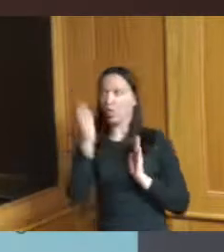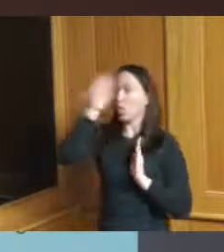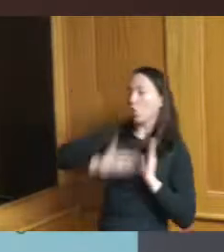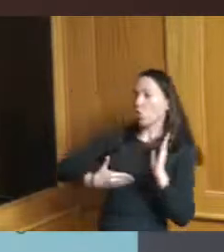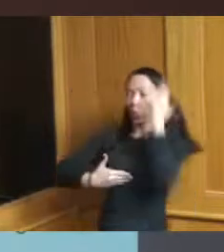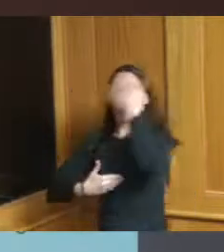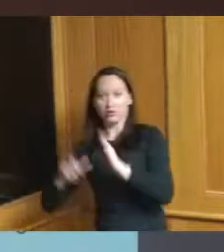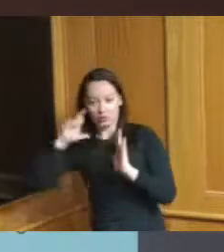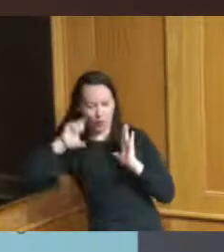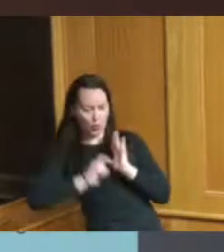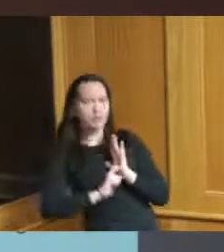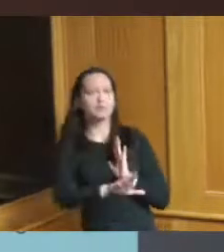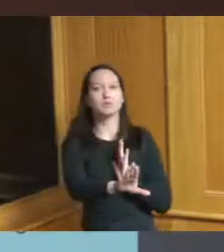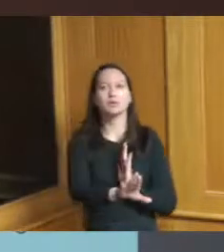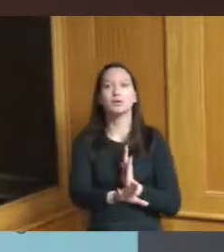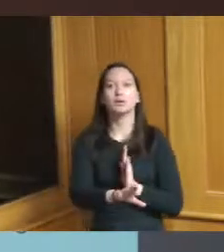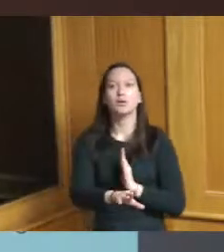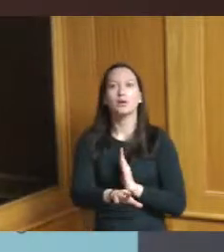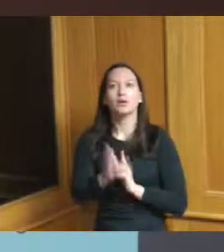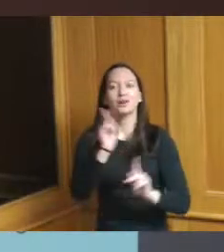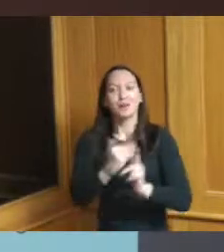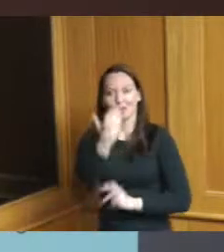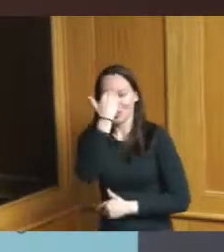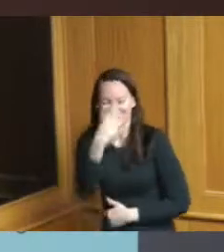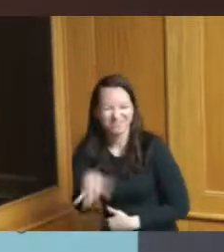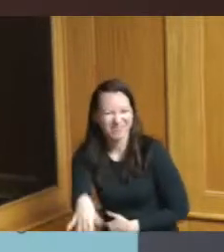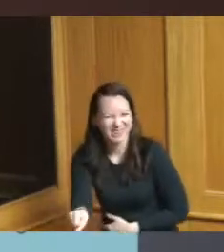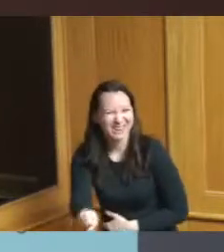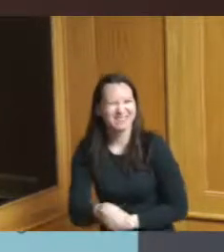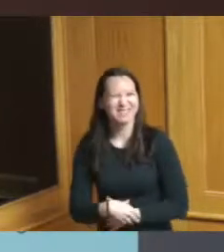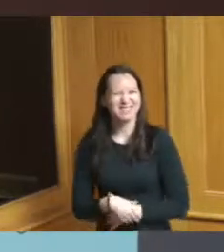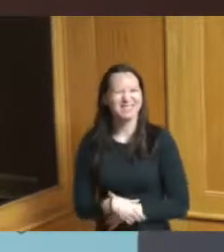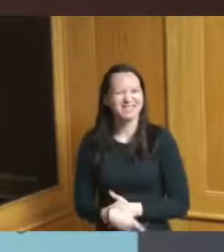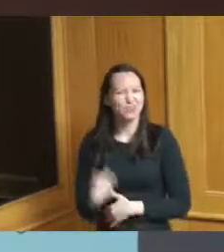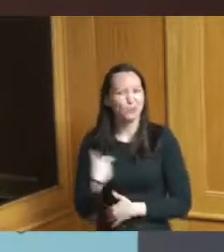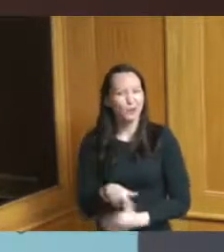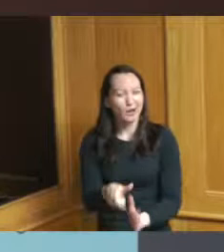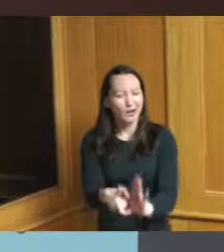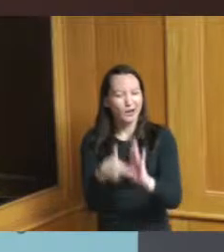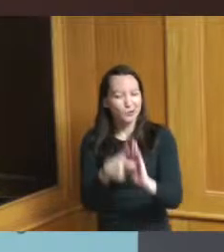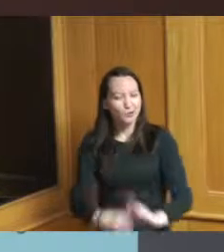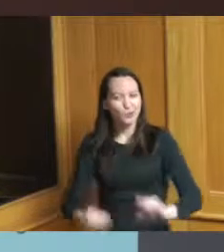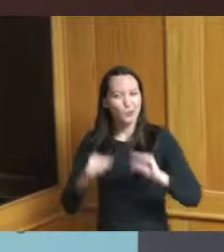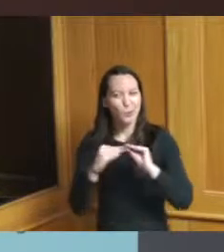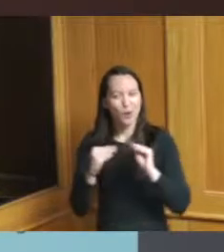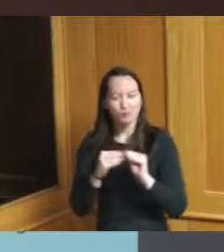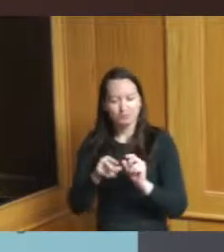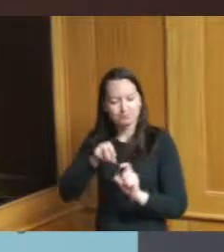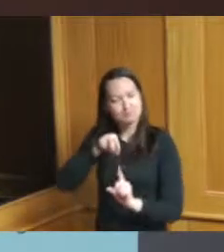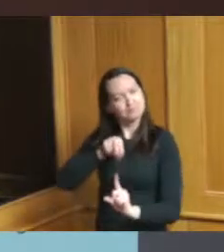they know that yeah we have to be a little more diligent than most to be sure we get